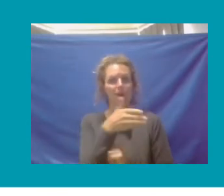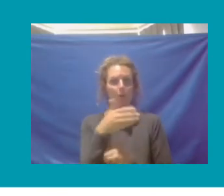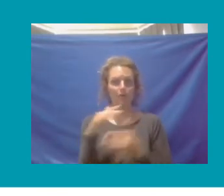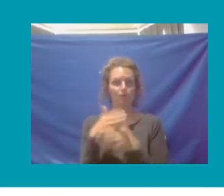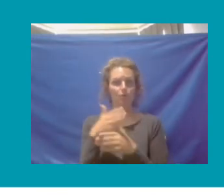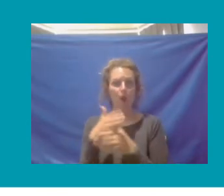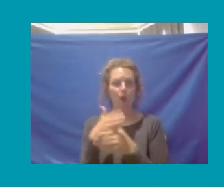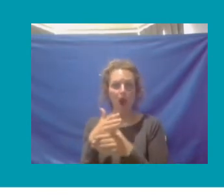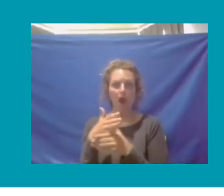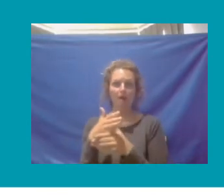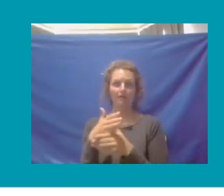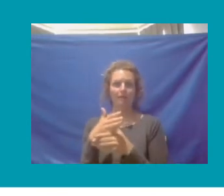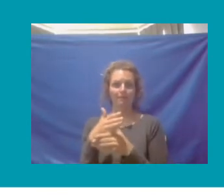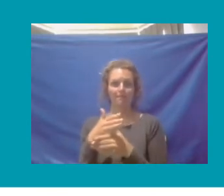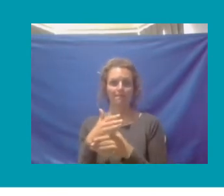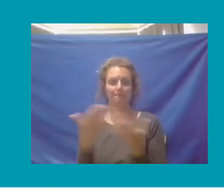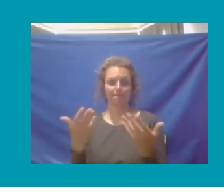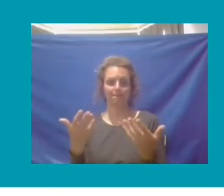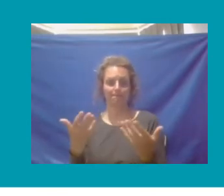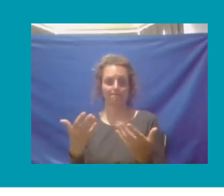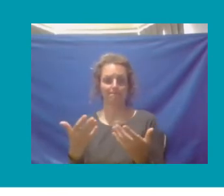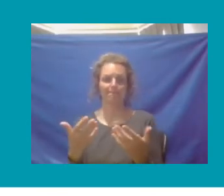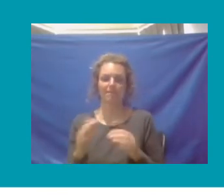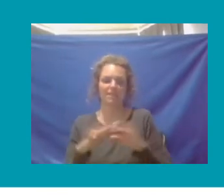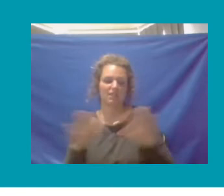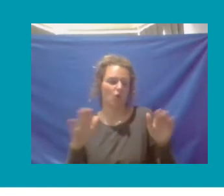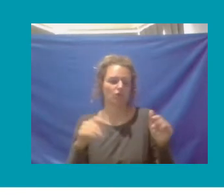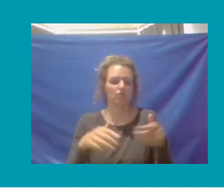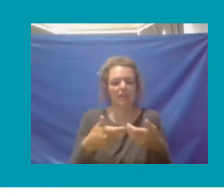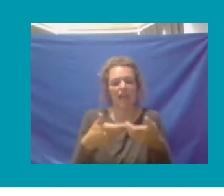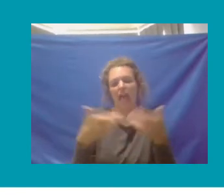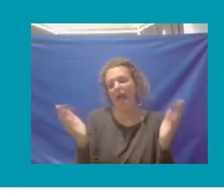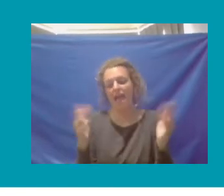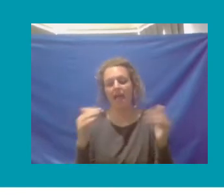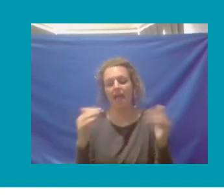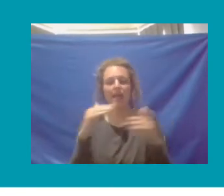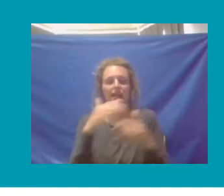just any job for any person. It's important that we get the right job that someone is going to thrive in.